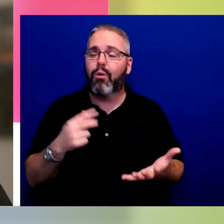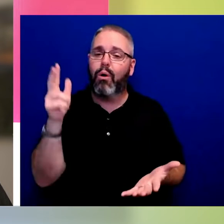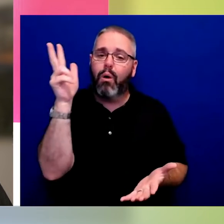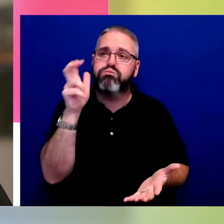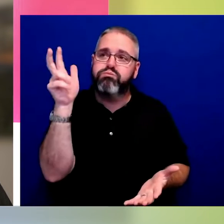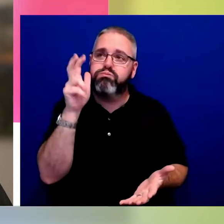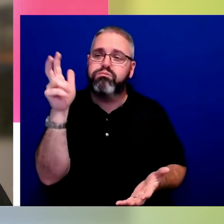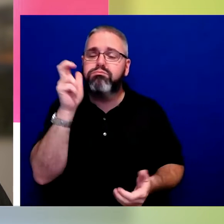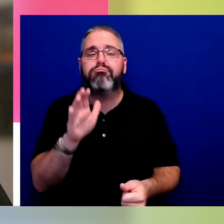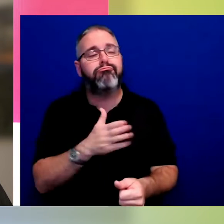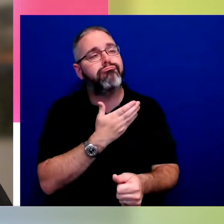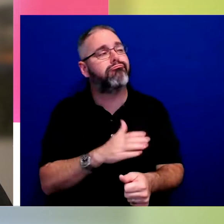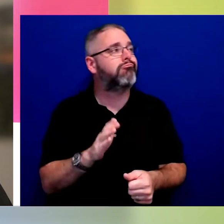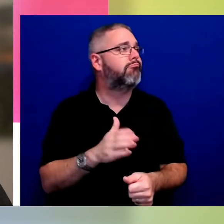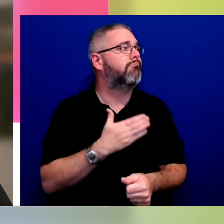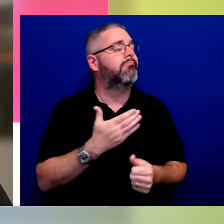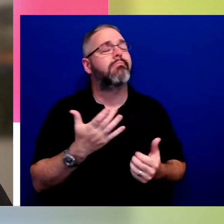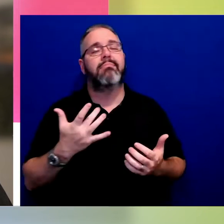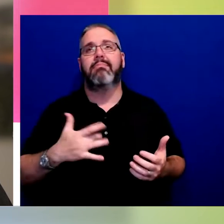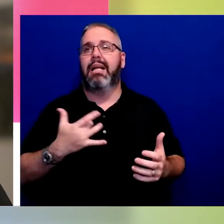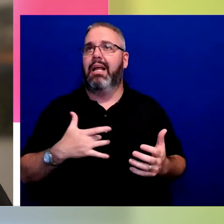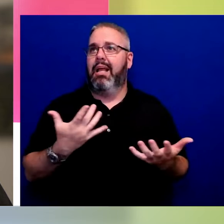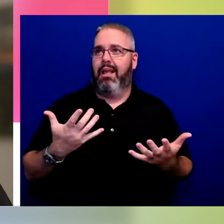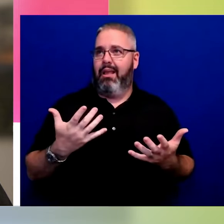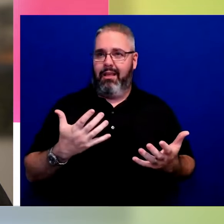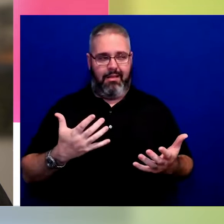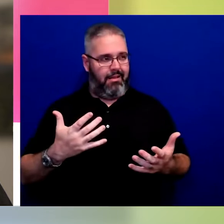and you just can't describe how you are feeling,